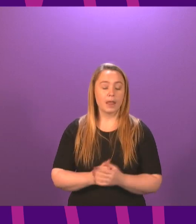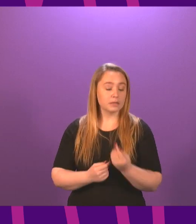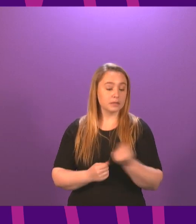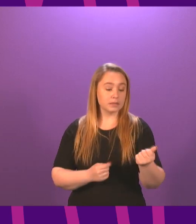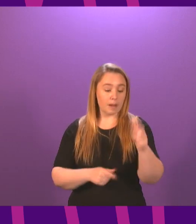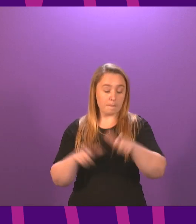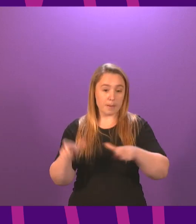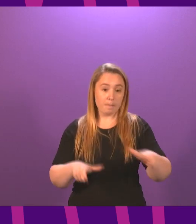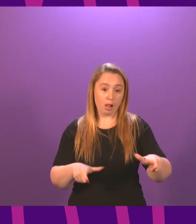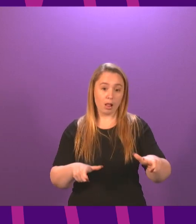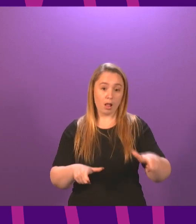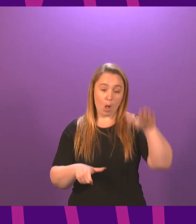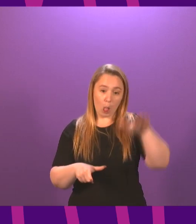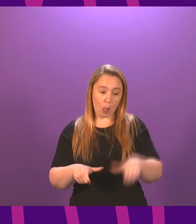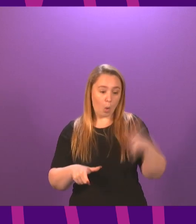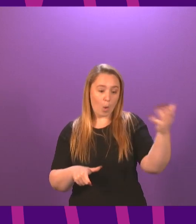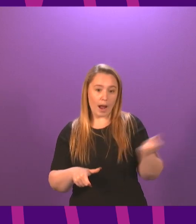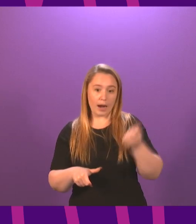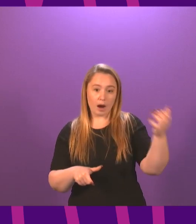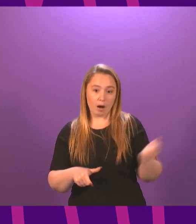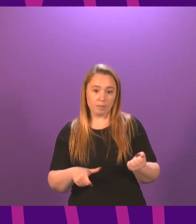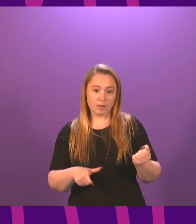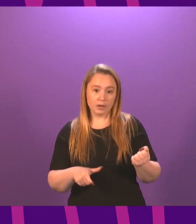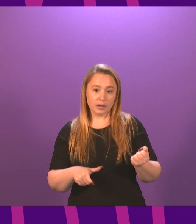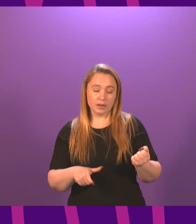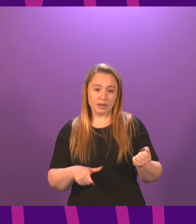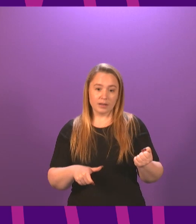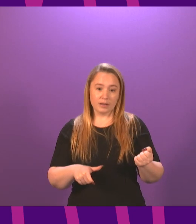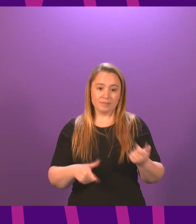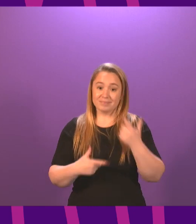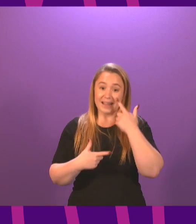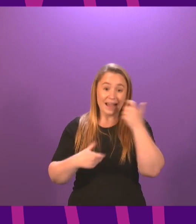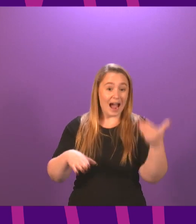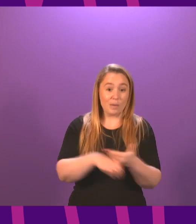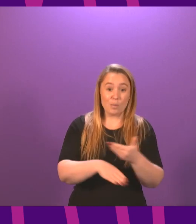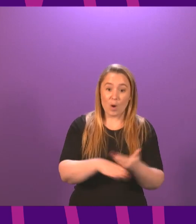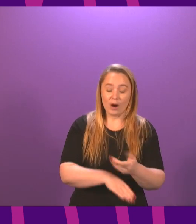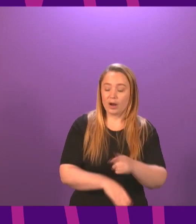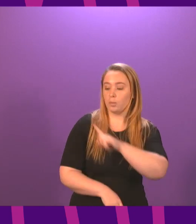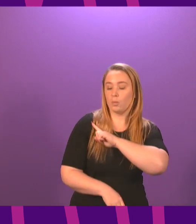the situation of some people on low incomes who will have to stop working for a period